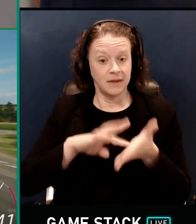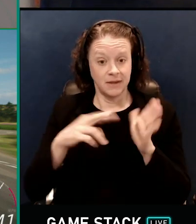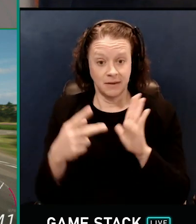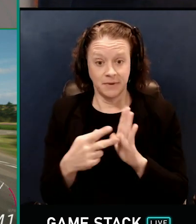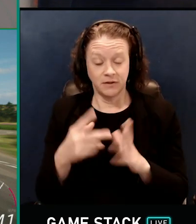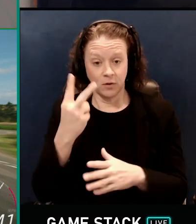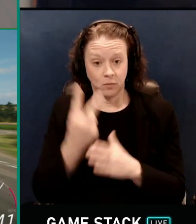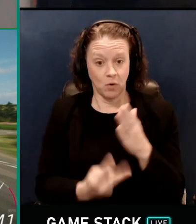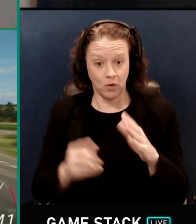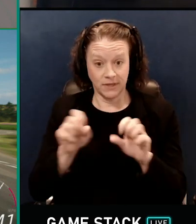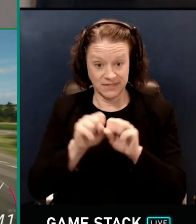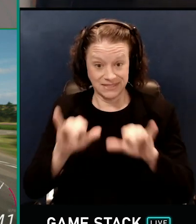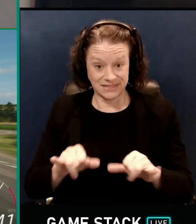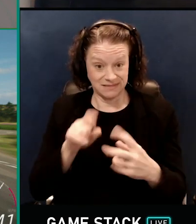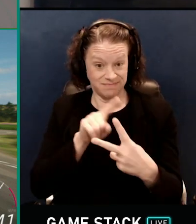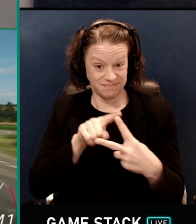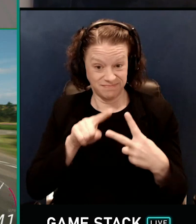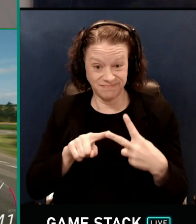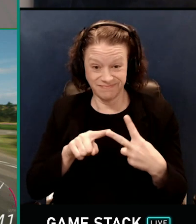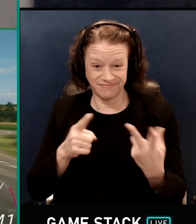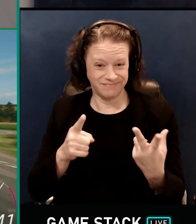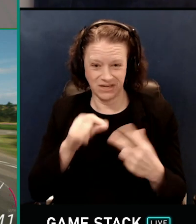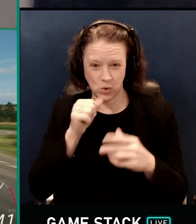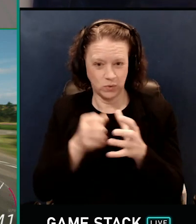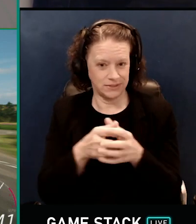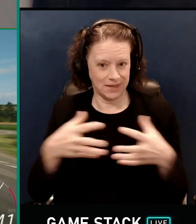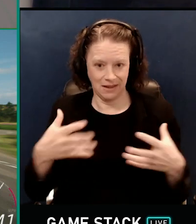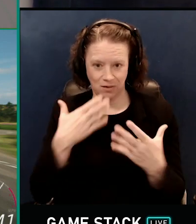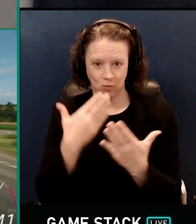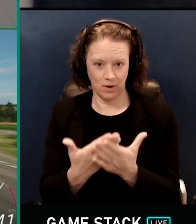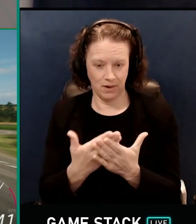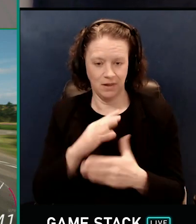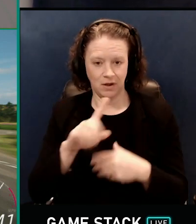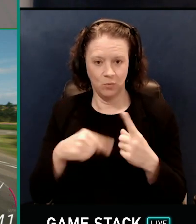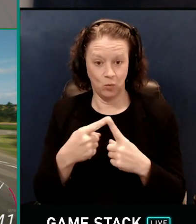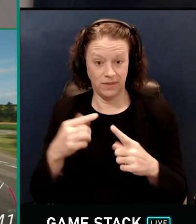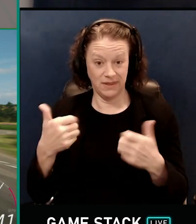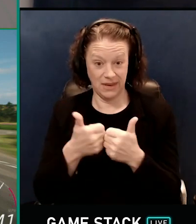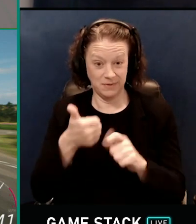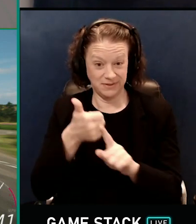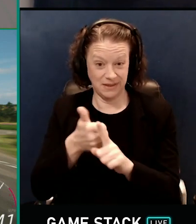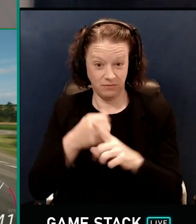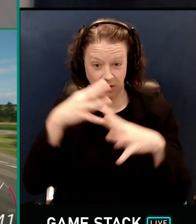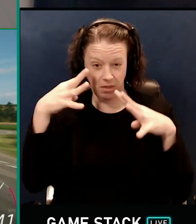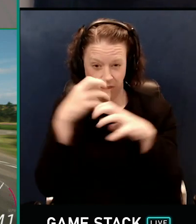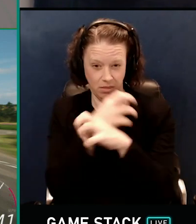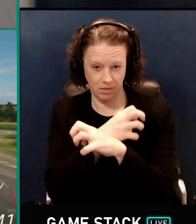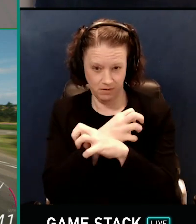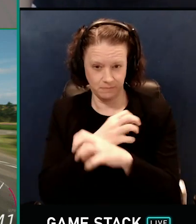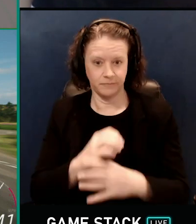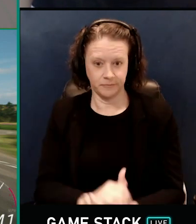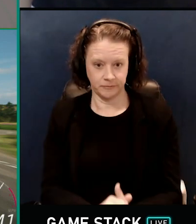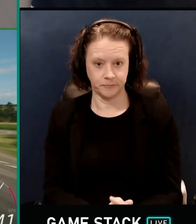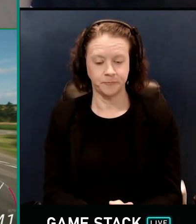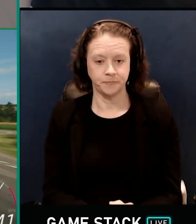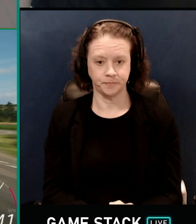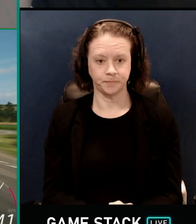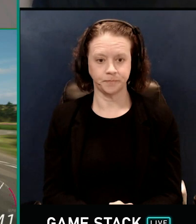both of these systems, neither of them scale particularly well when the level of complexity increases.